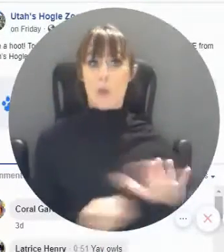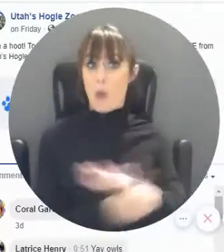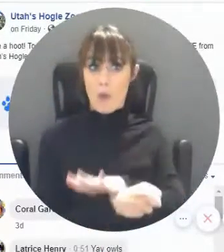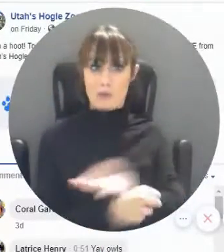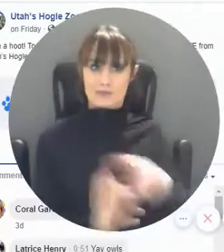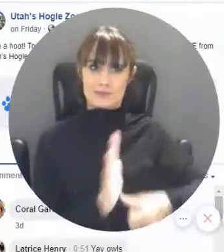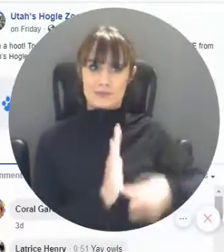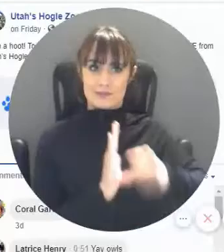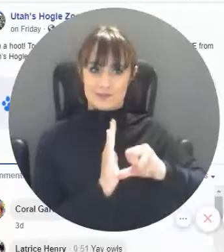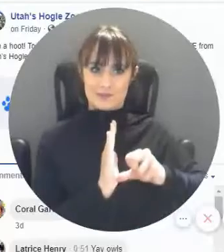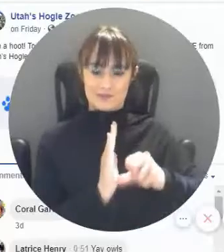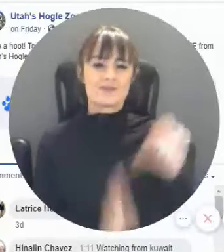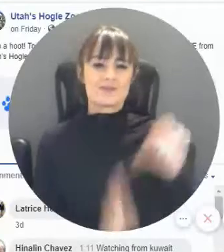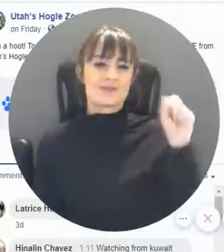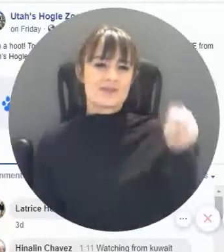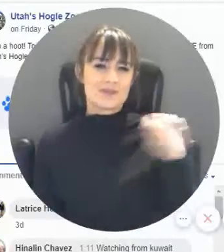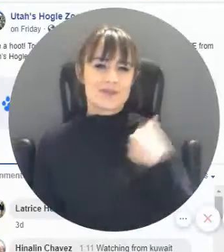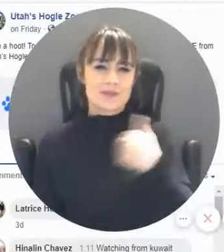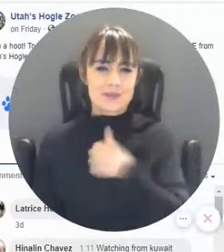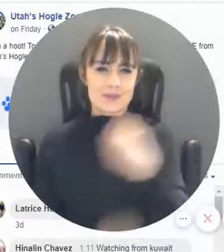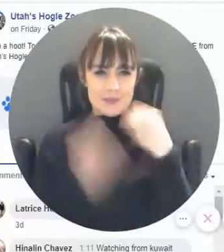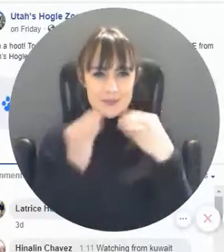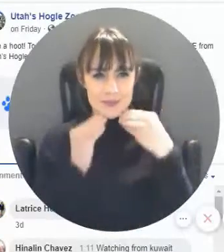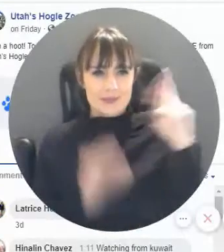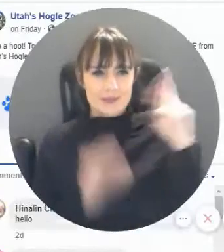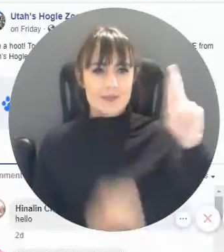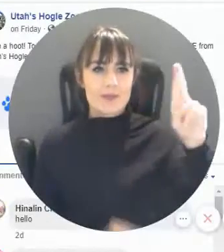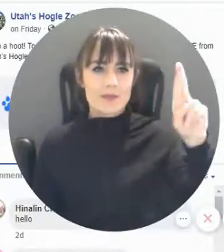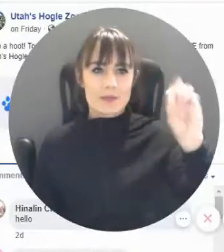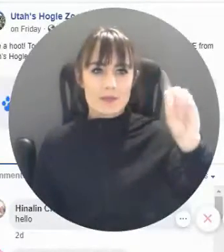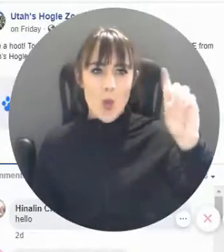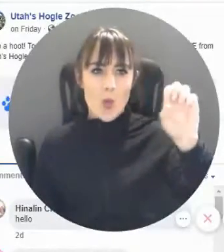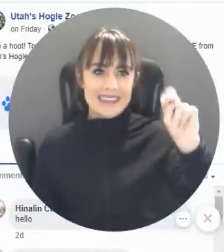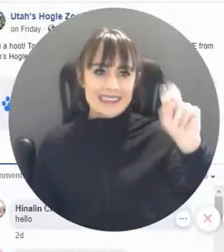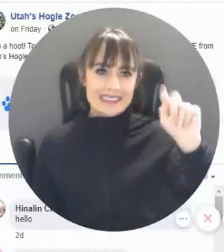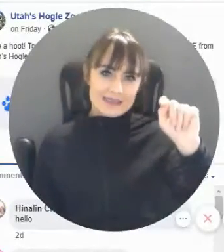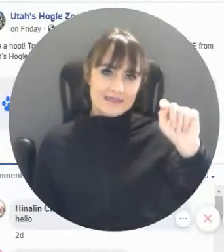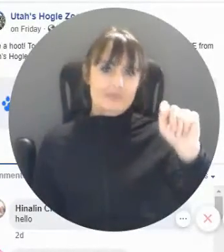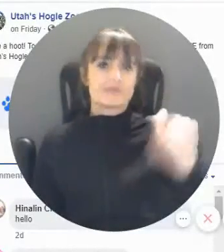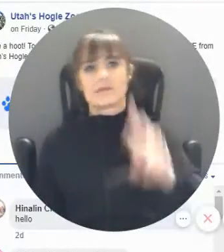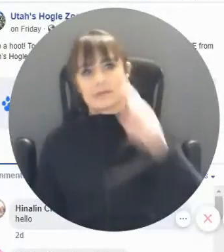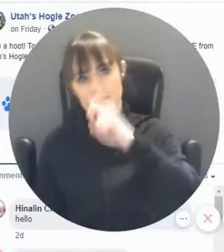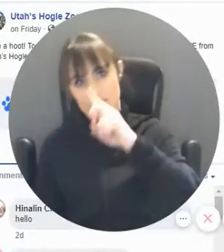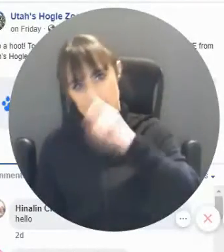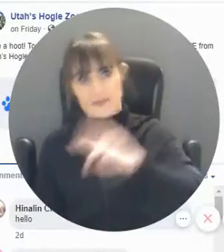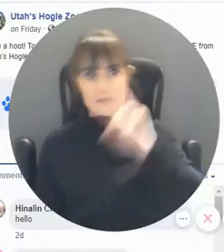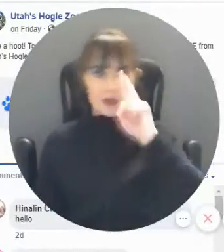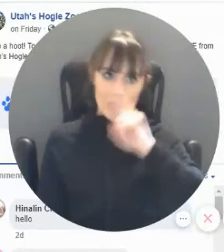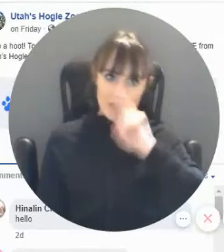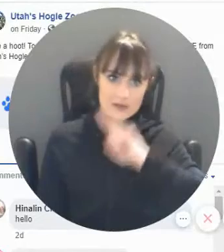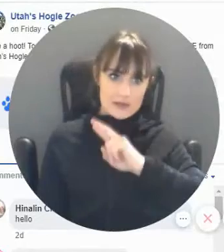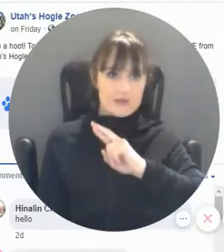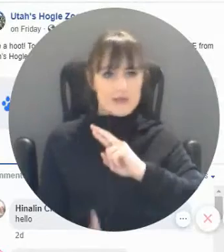So, that's what we feed our animals a lot of the time. They eat rodents, mostly a lot of mice and rats.